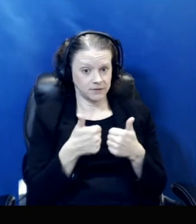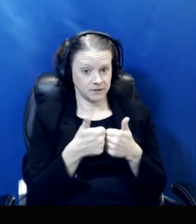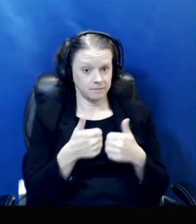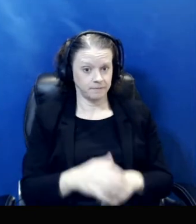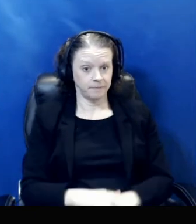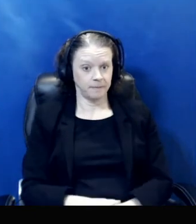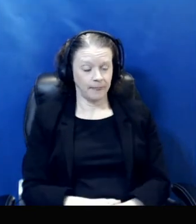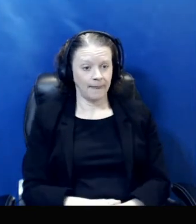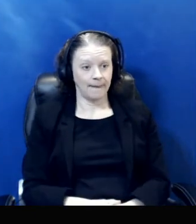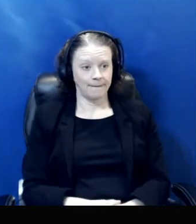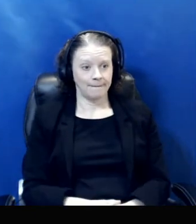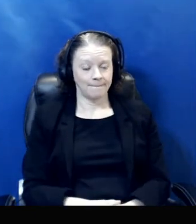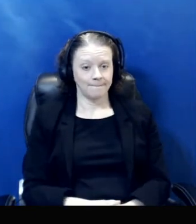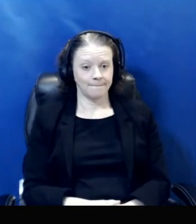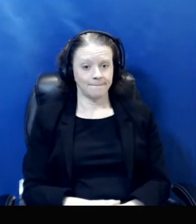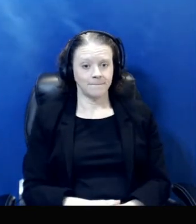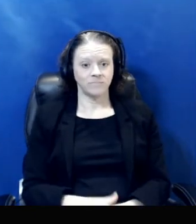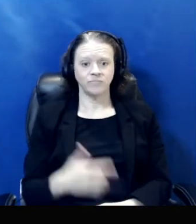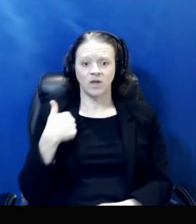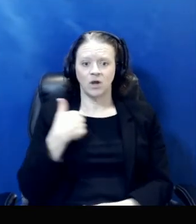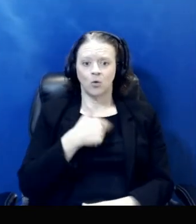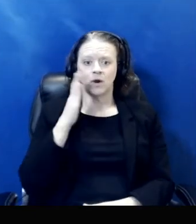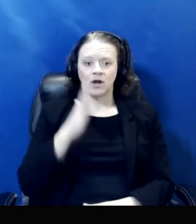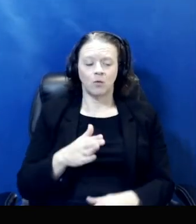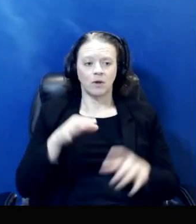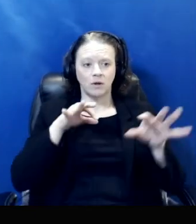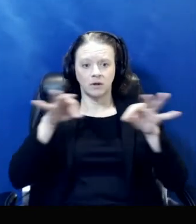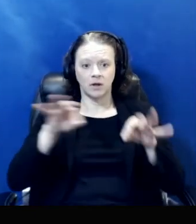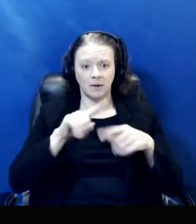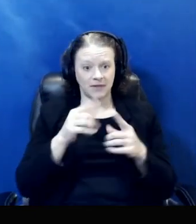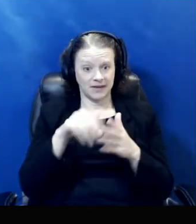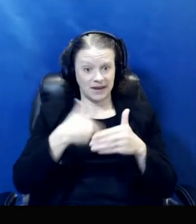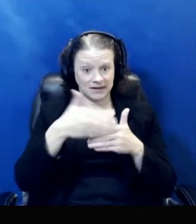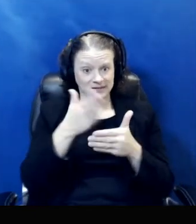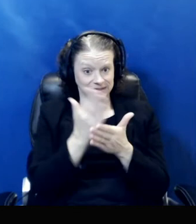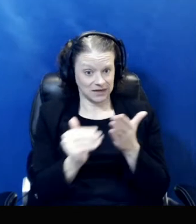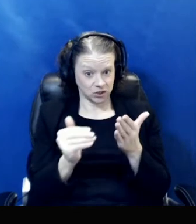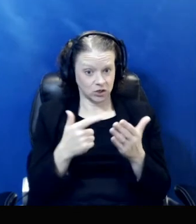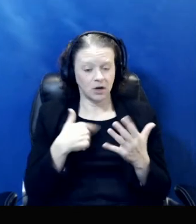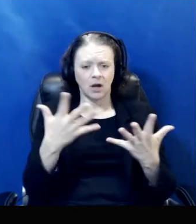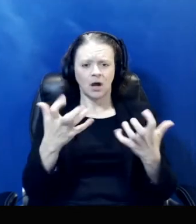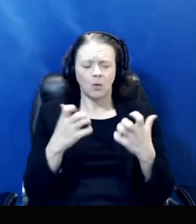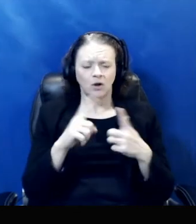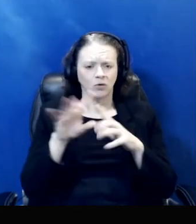Now, we're going to be going into our next session, but I wanted to take a moment and be like: